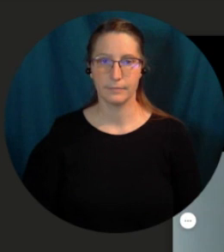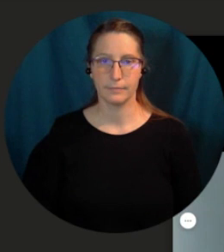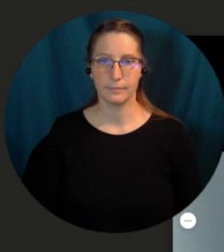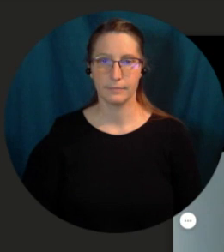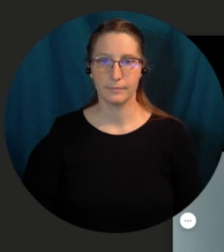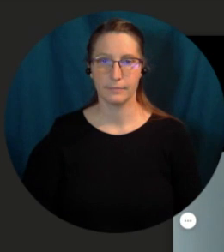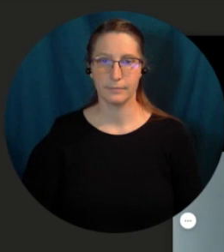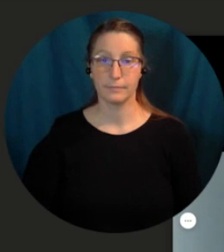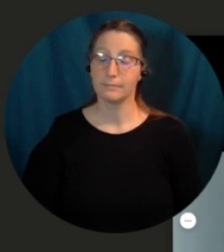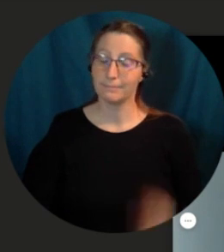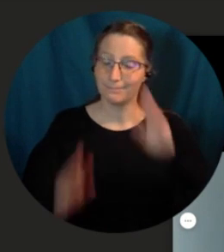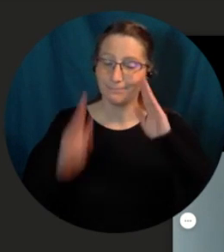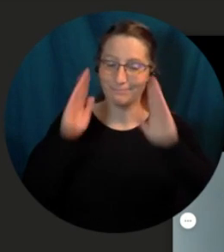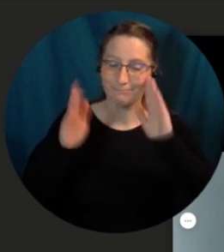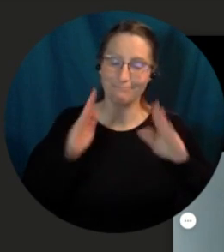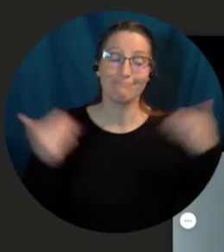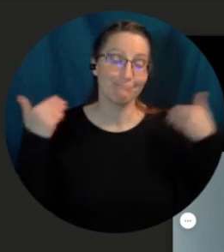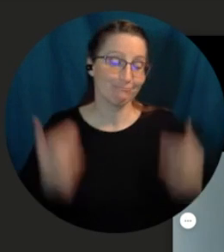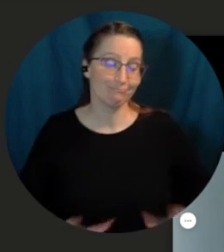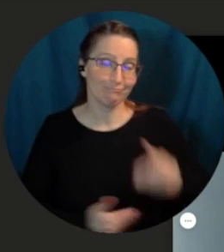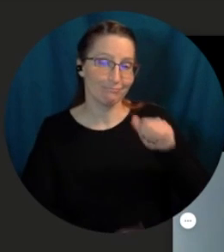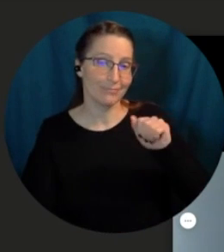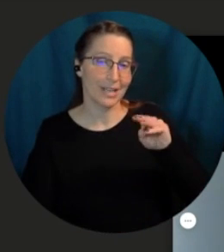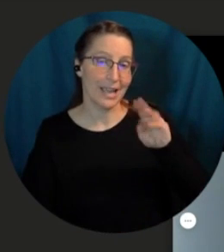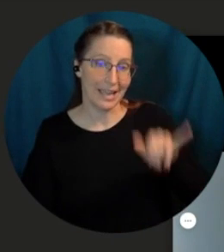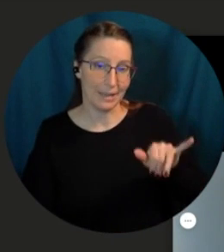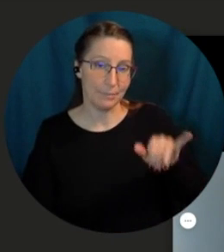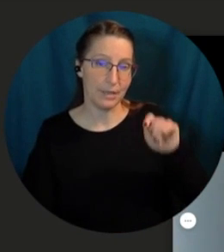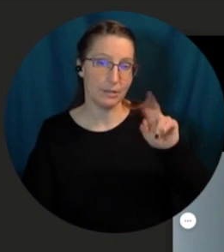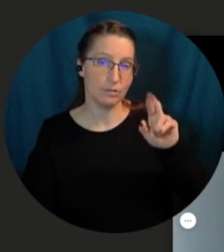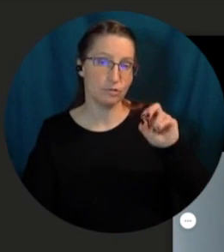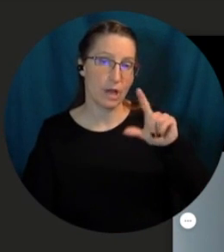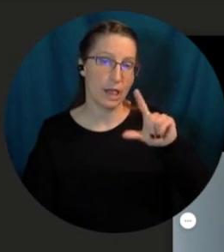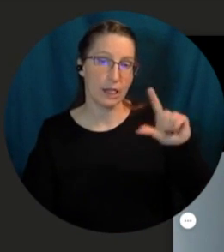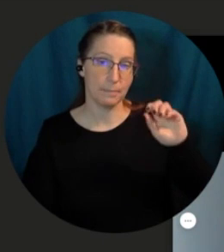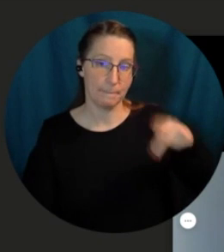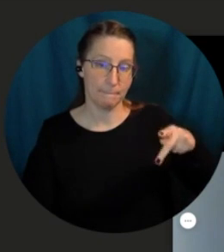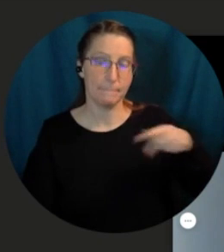Hi. My name is Amy Trollop. And I am the teacher of deafblind